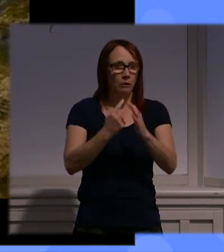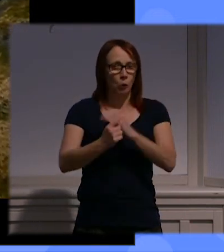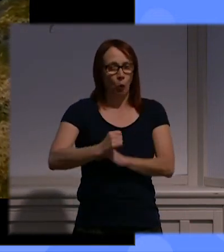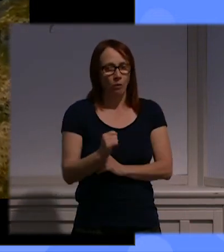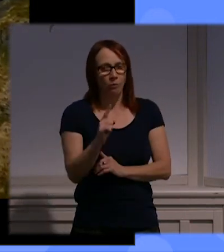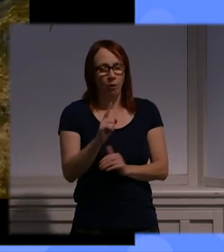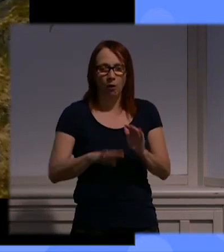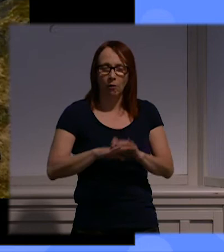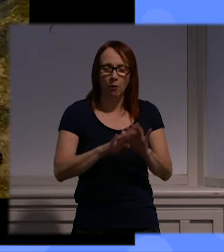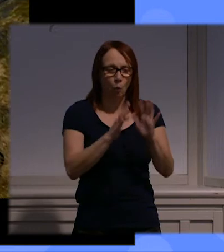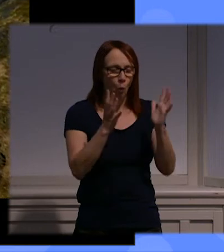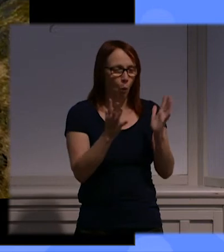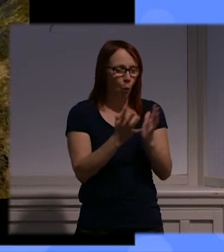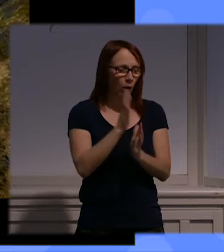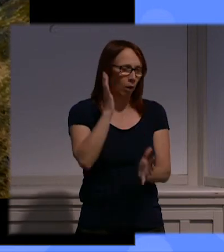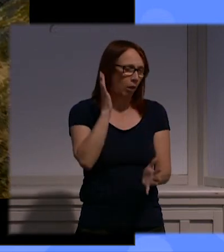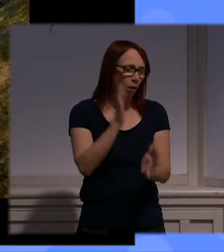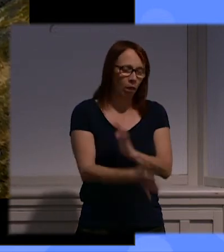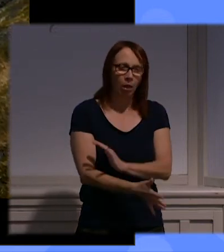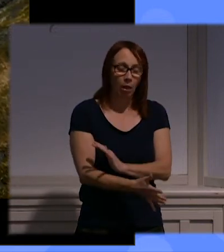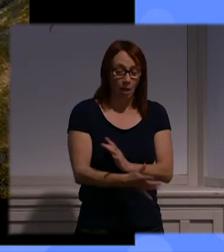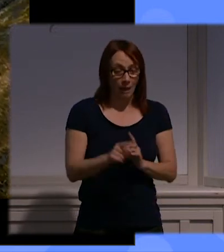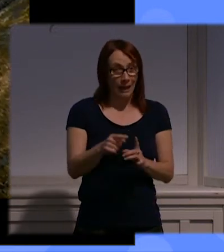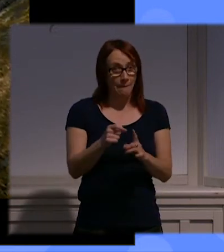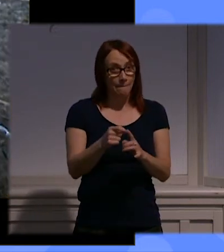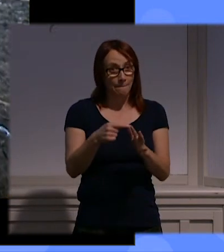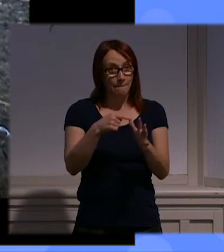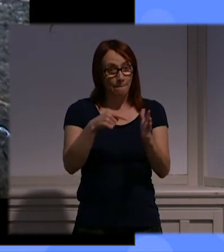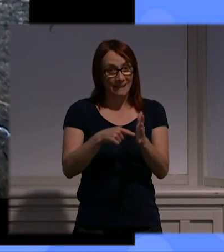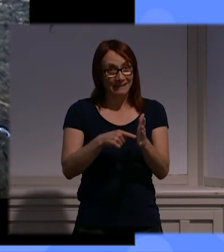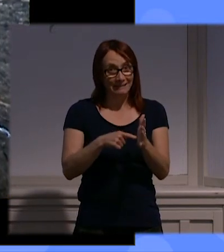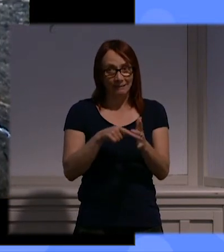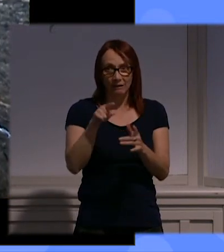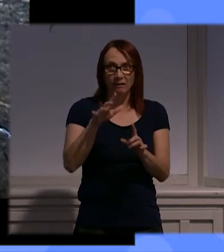mean at this moment in time the peatland and Caithness holds about the equivalent